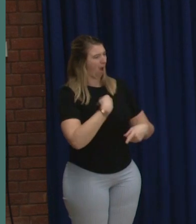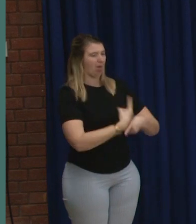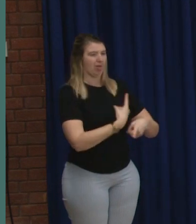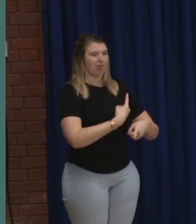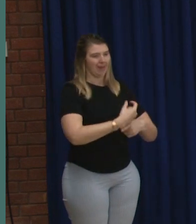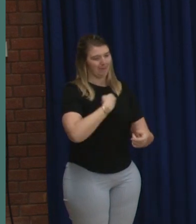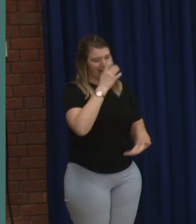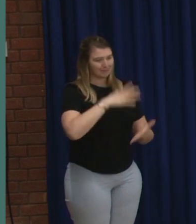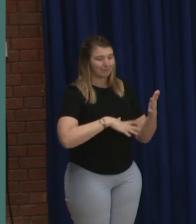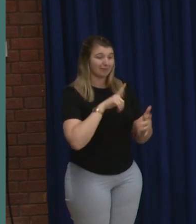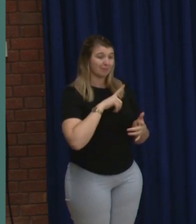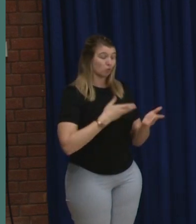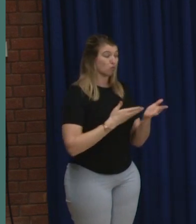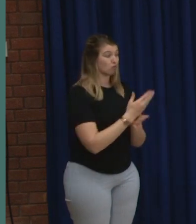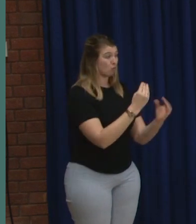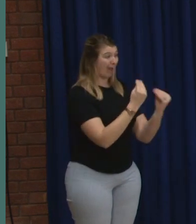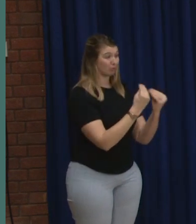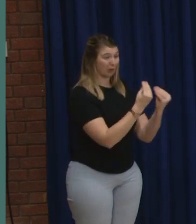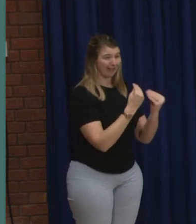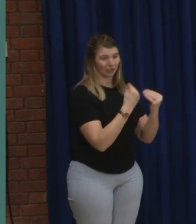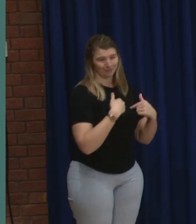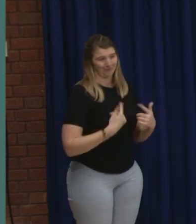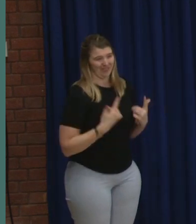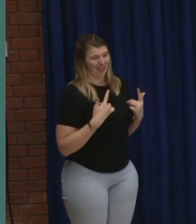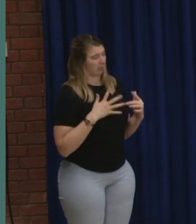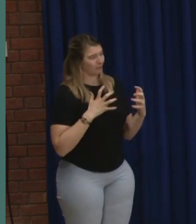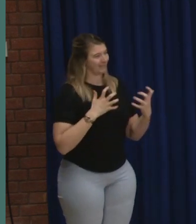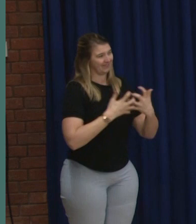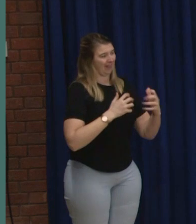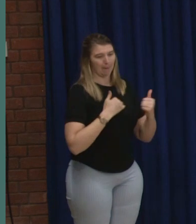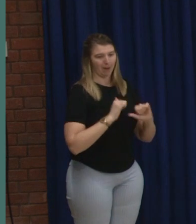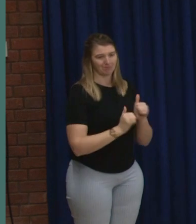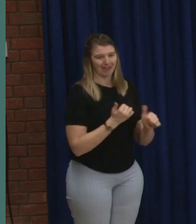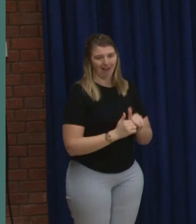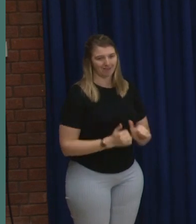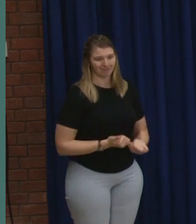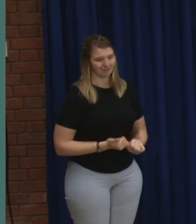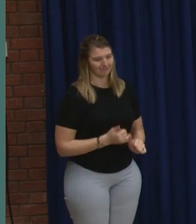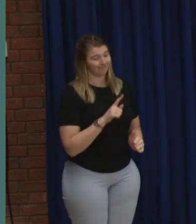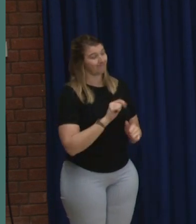the way that showed off my skills and when I did a PhD when I I became a professor then did a PhD,